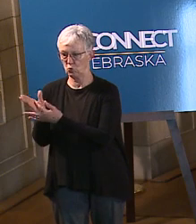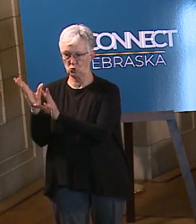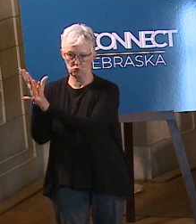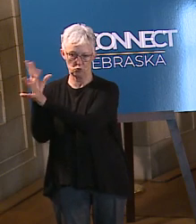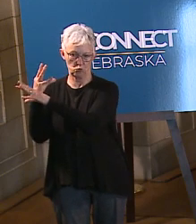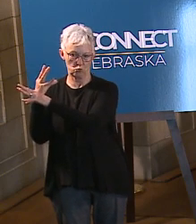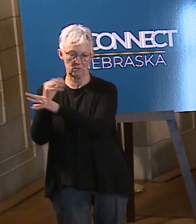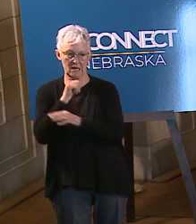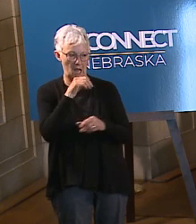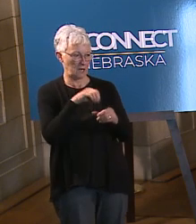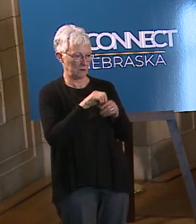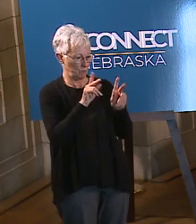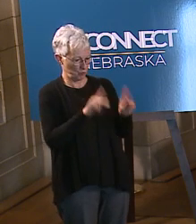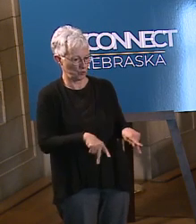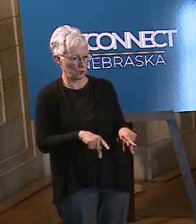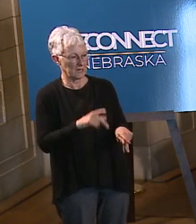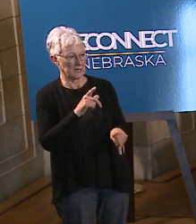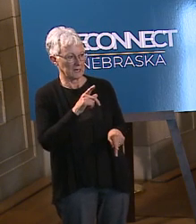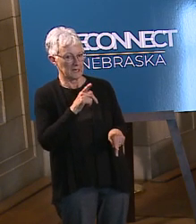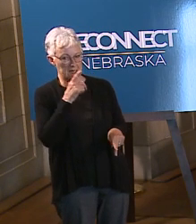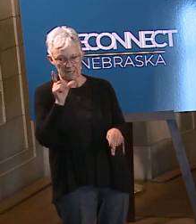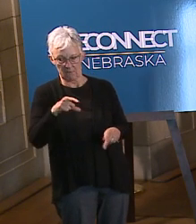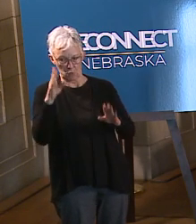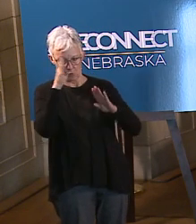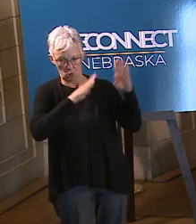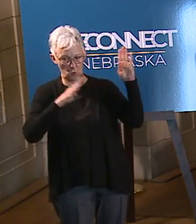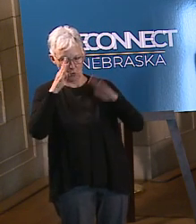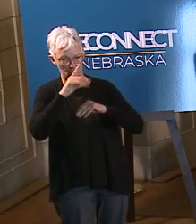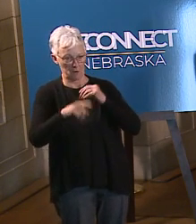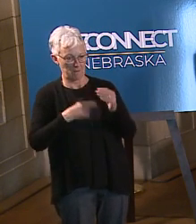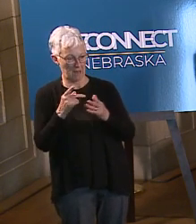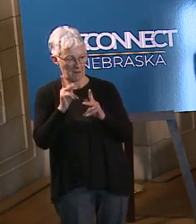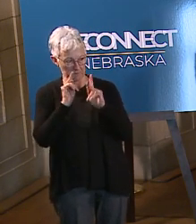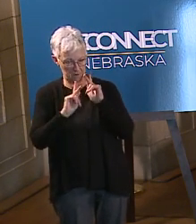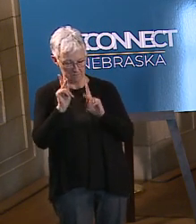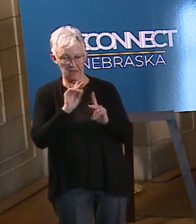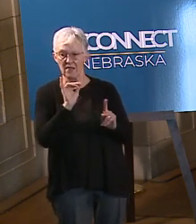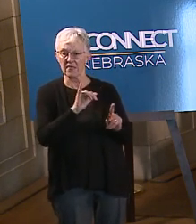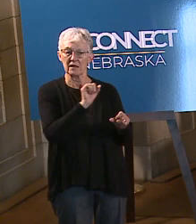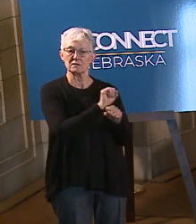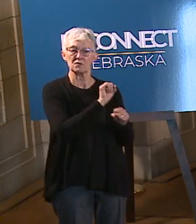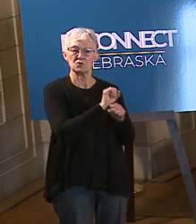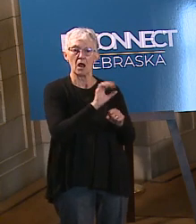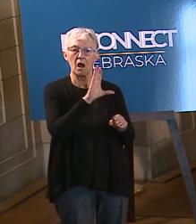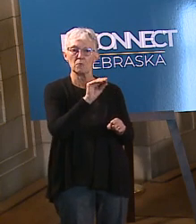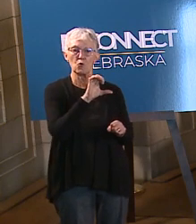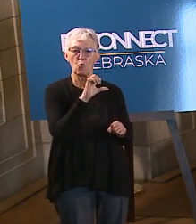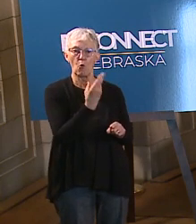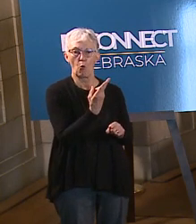THROUGHOUT THE PANDEMIC. WE MADE A PIVOT TO VIRTUAL SERVICES RATHER THAN IN-PERSON